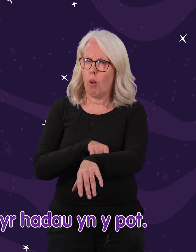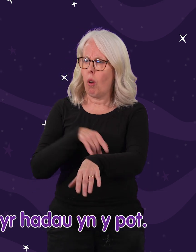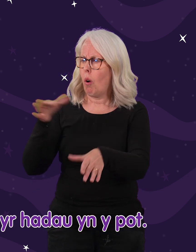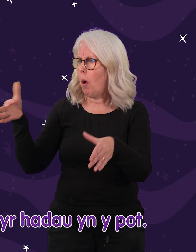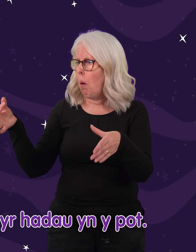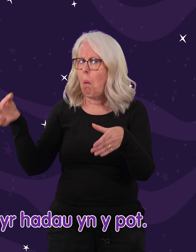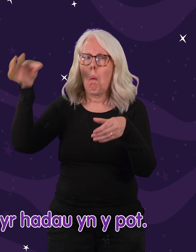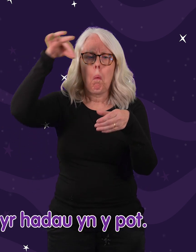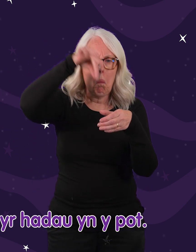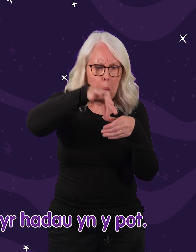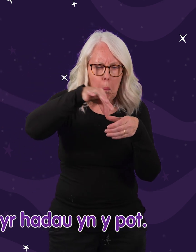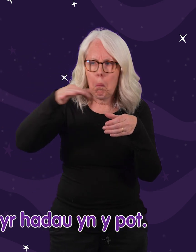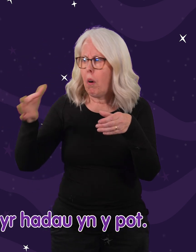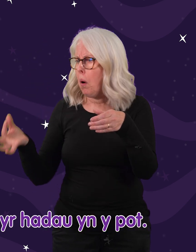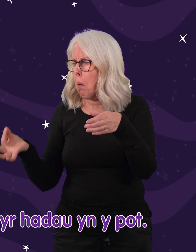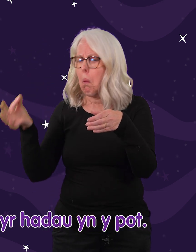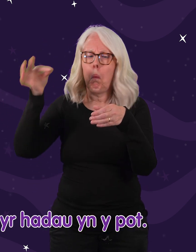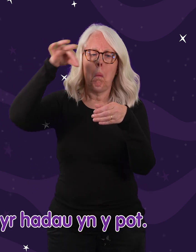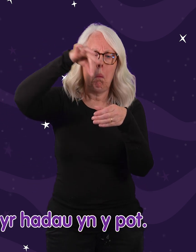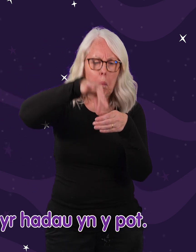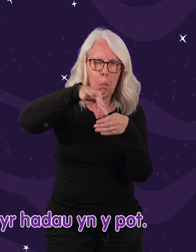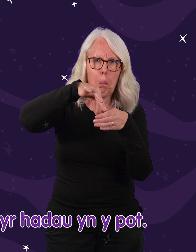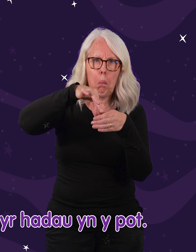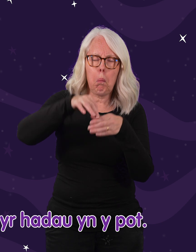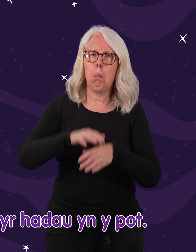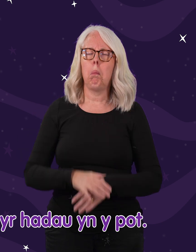Slowly, he puts the seeds in the pot.